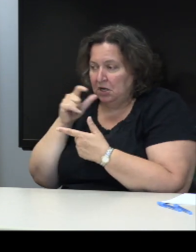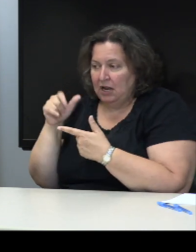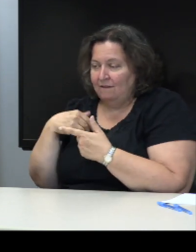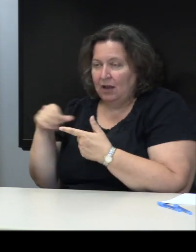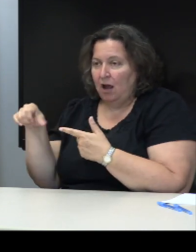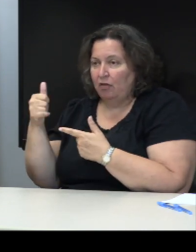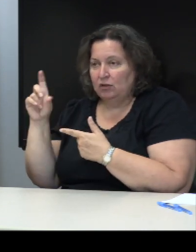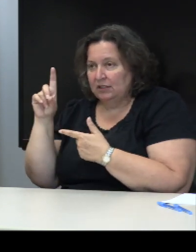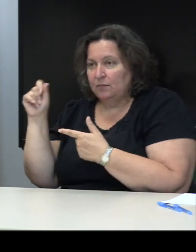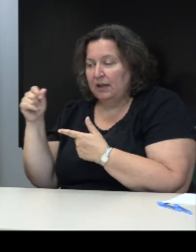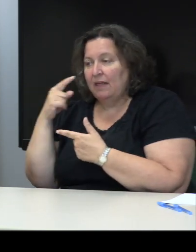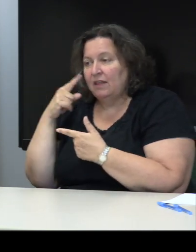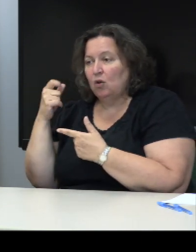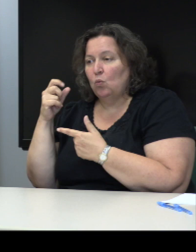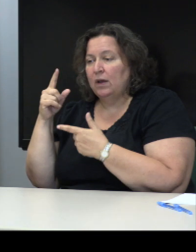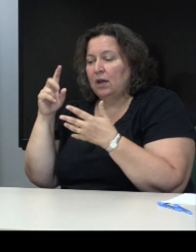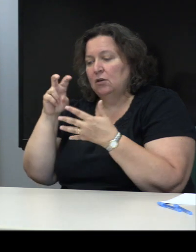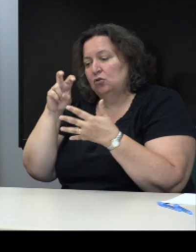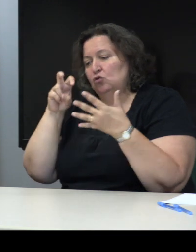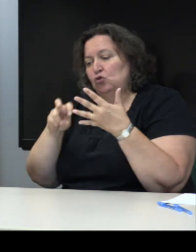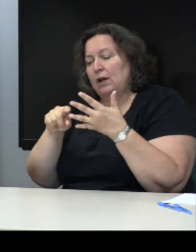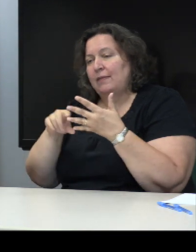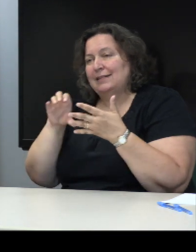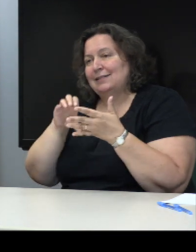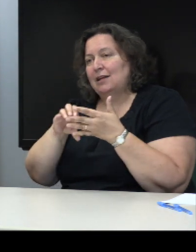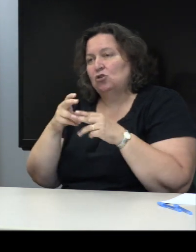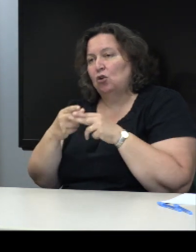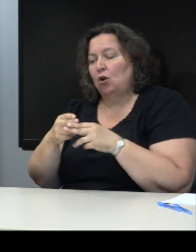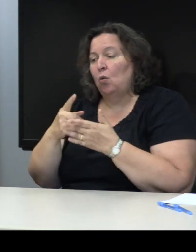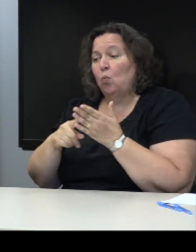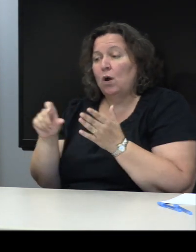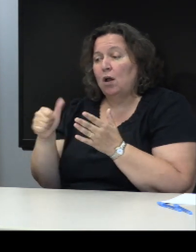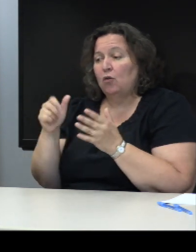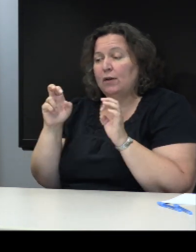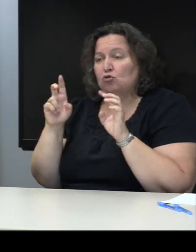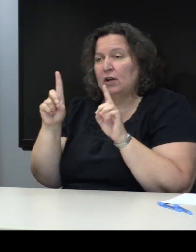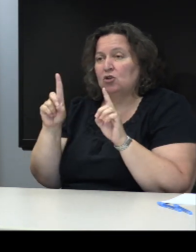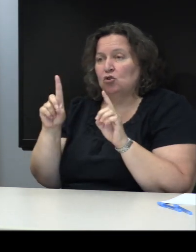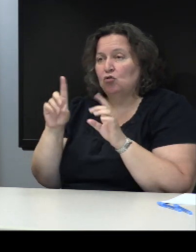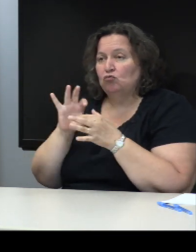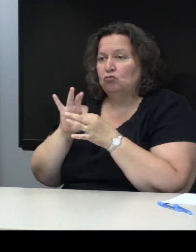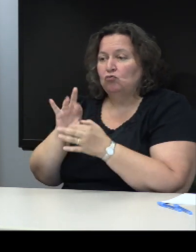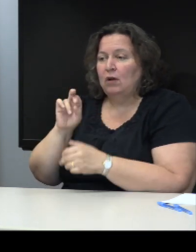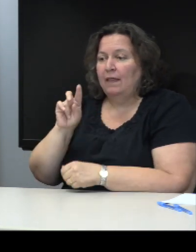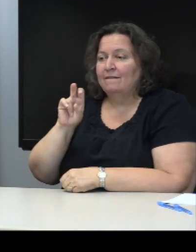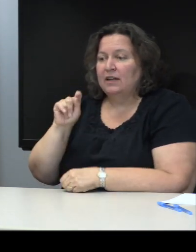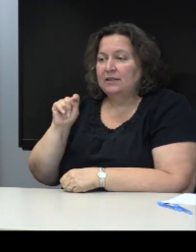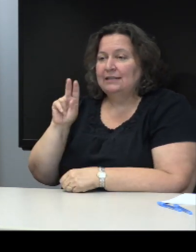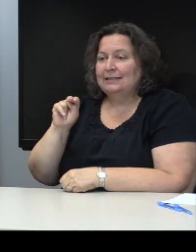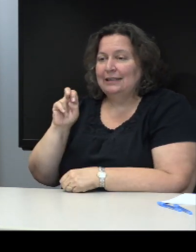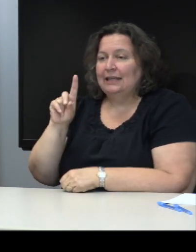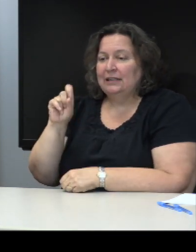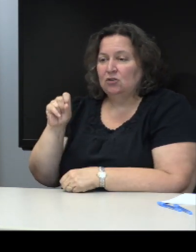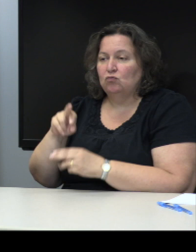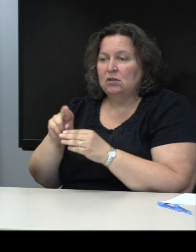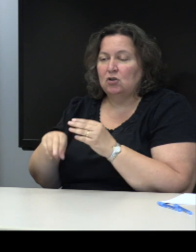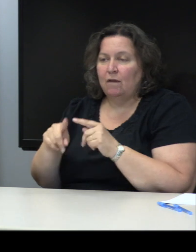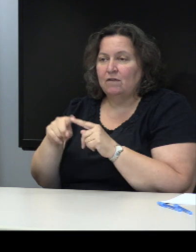I think we can jump right to the section that’s called “What other educationally relevant needs resulting from the student’s hearing loss must be addressed?”